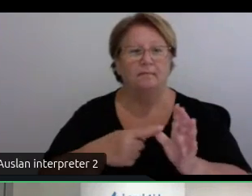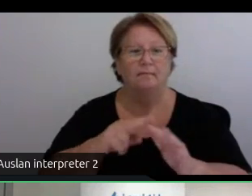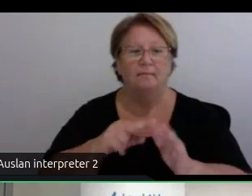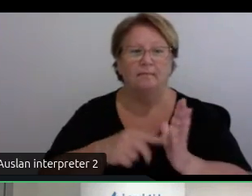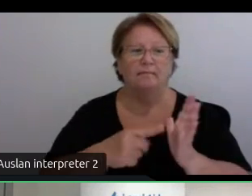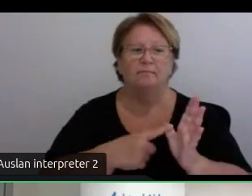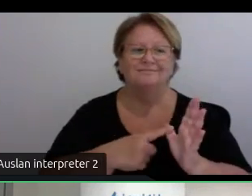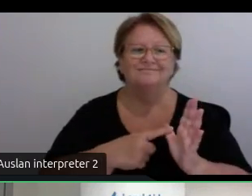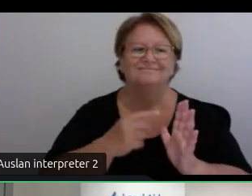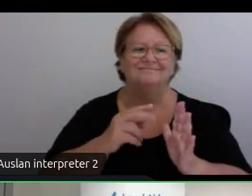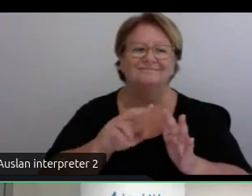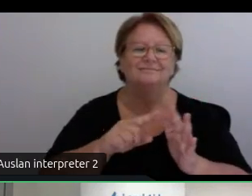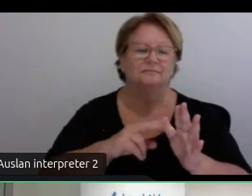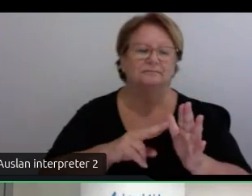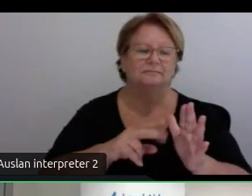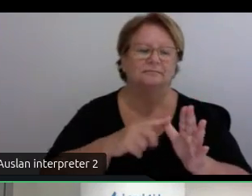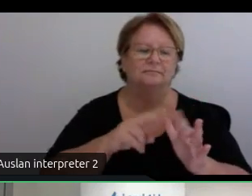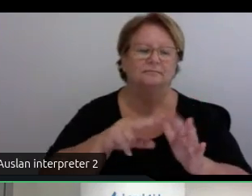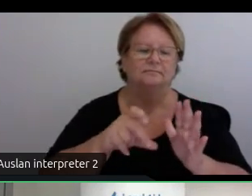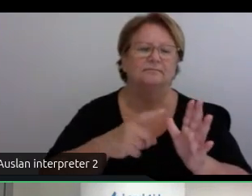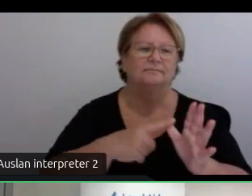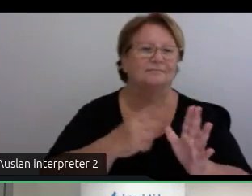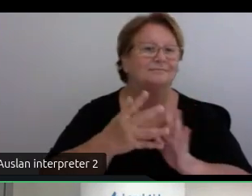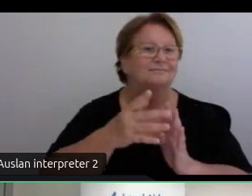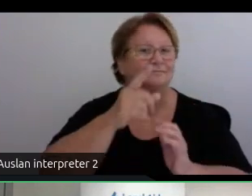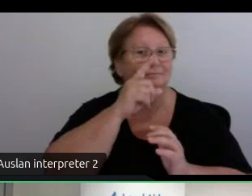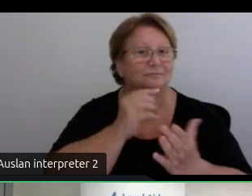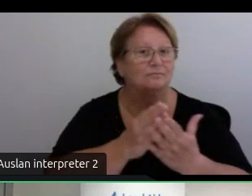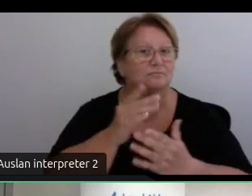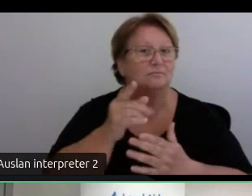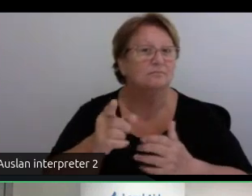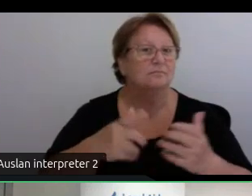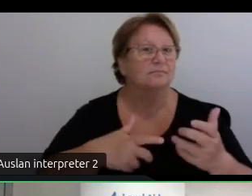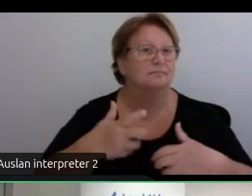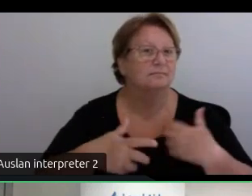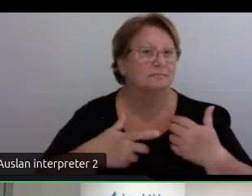so that means you can go through that complaints process and it doesn't cost you anything and AFCA